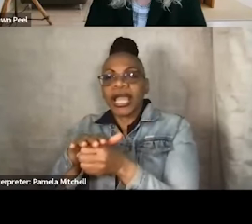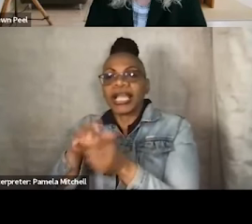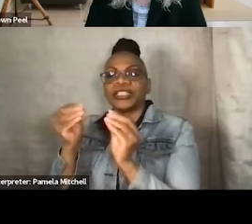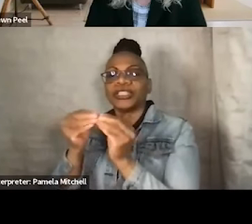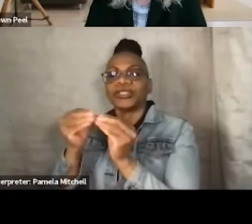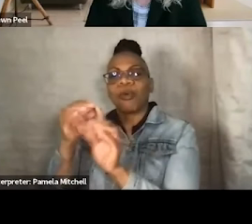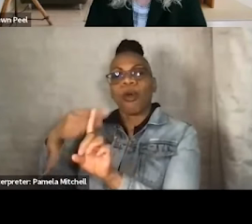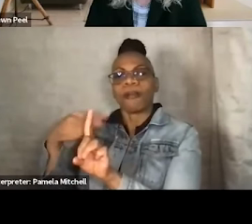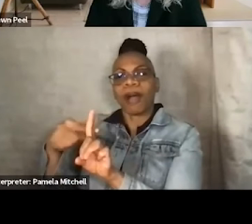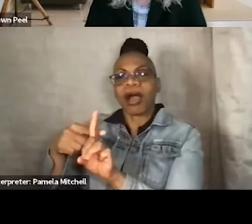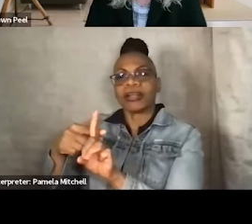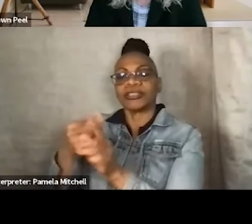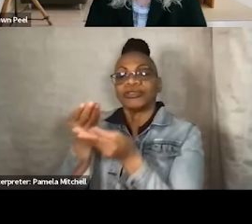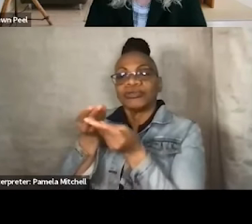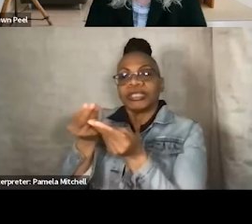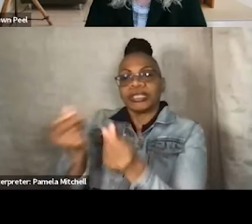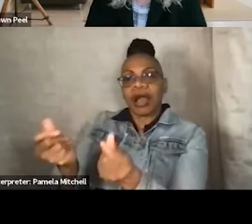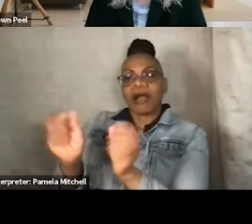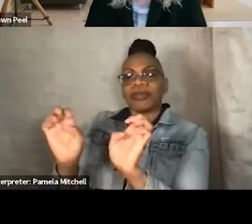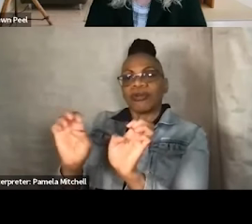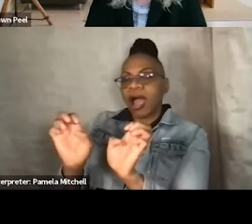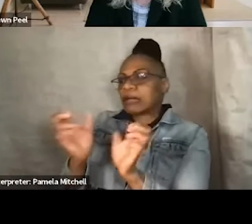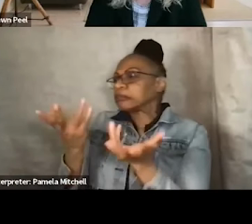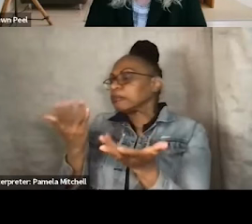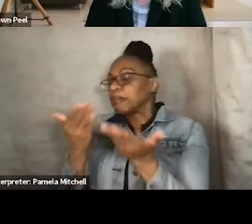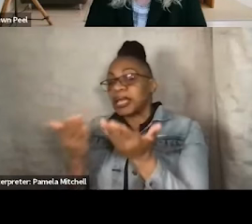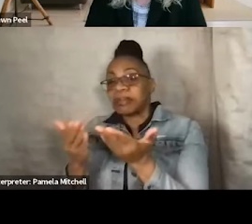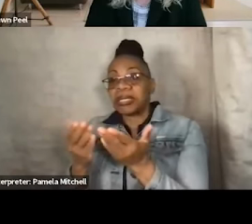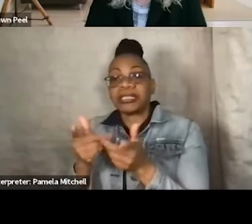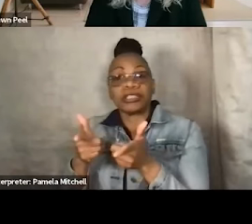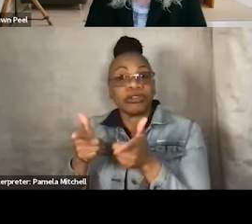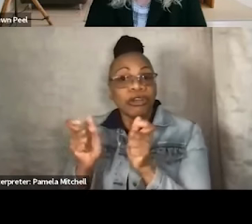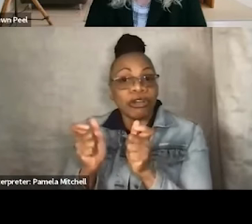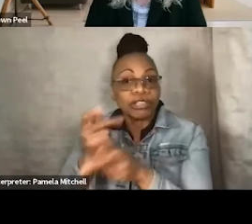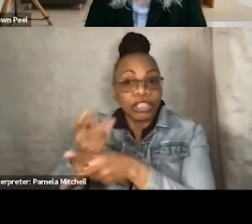whether that be to an urgent care, crisis center,